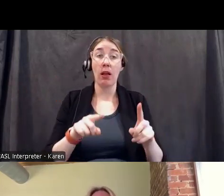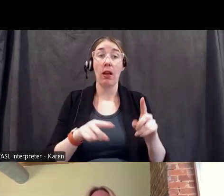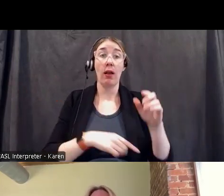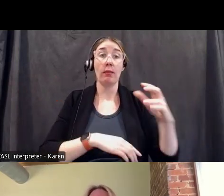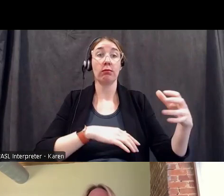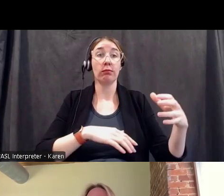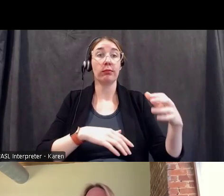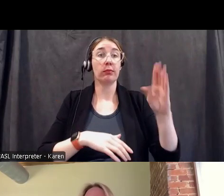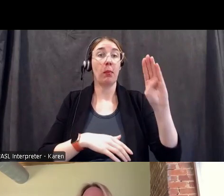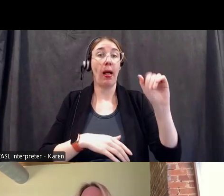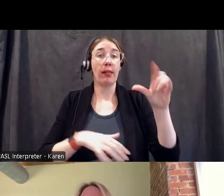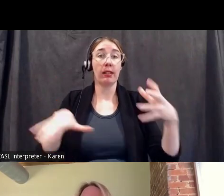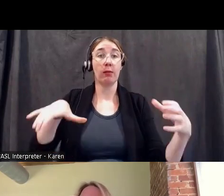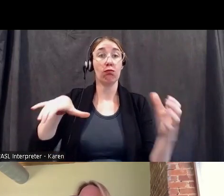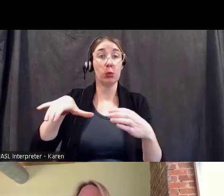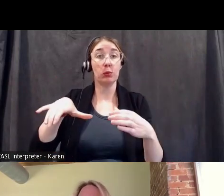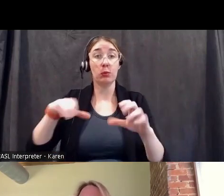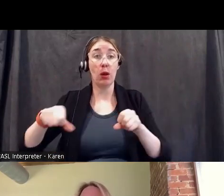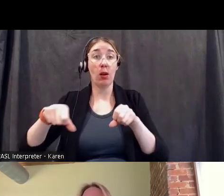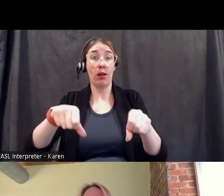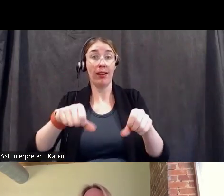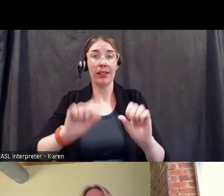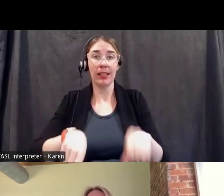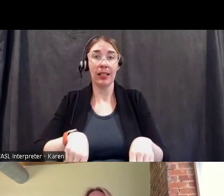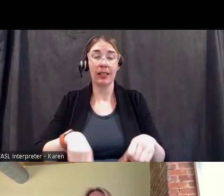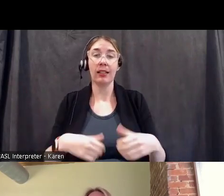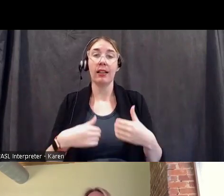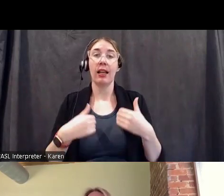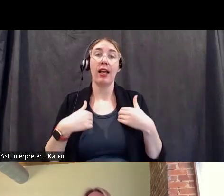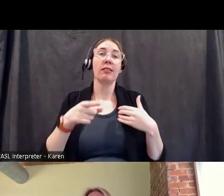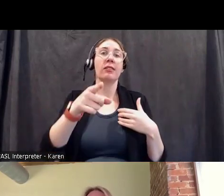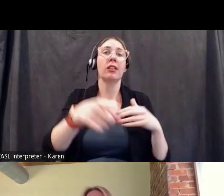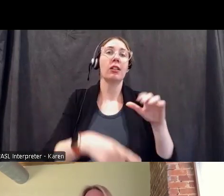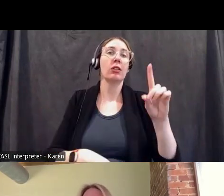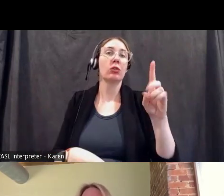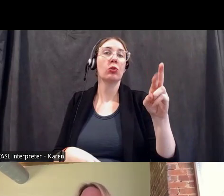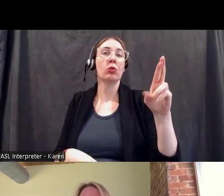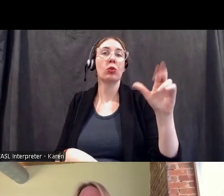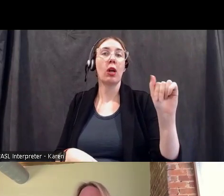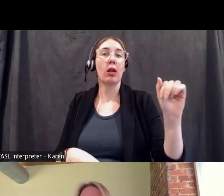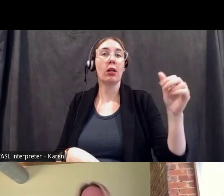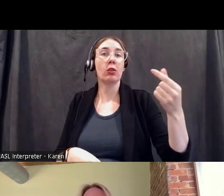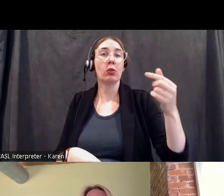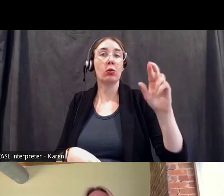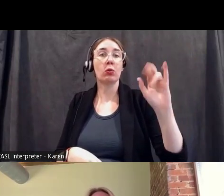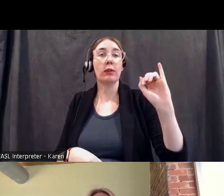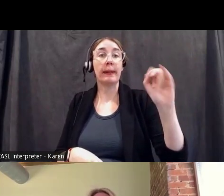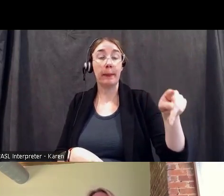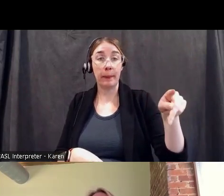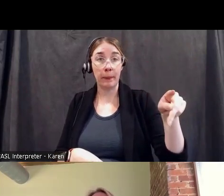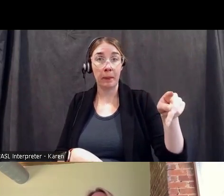They also have something called Dura Grip that we have in our lab that you can put on a deck